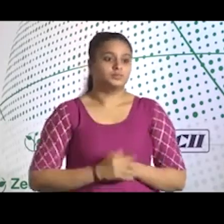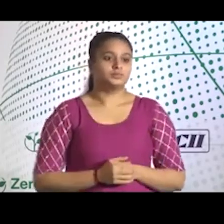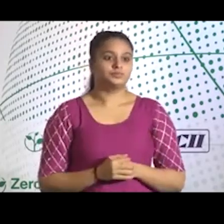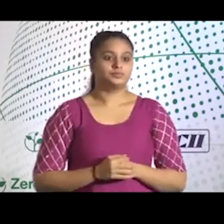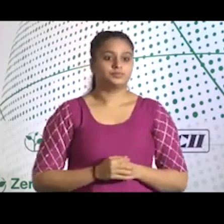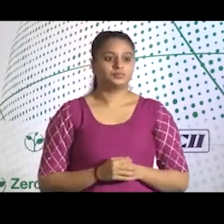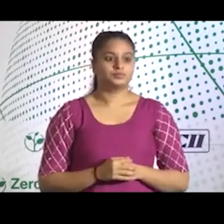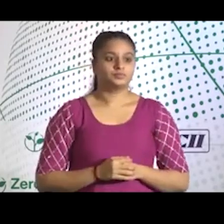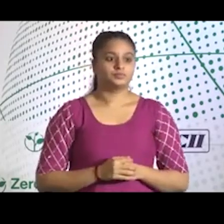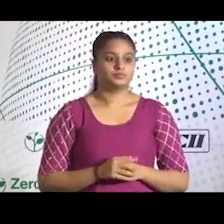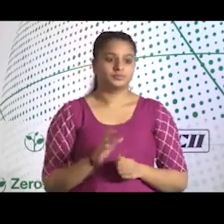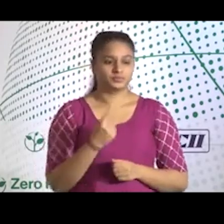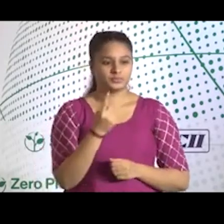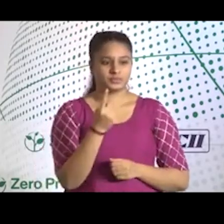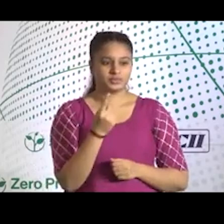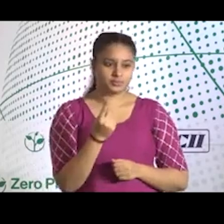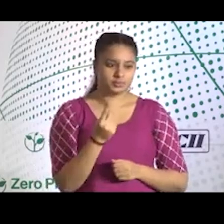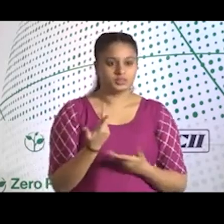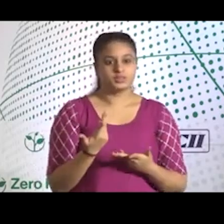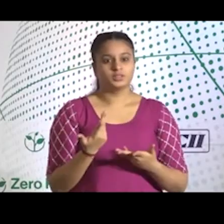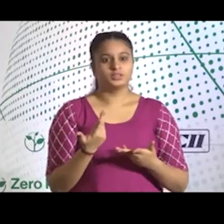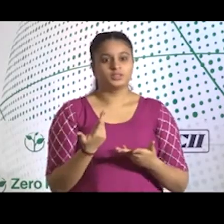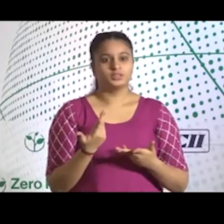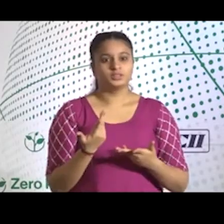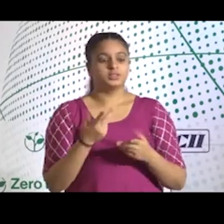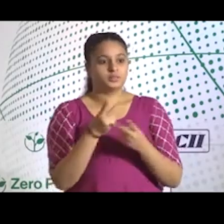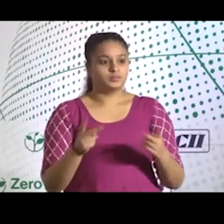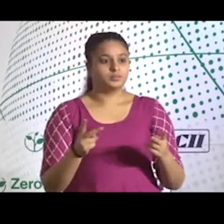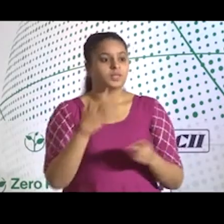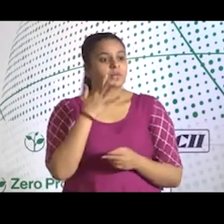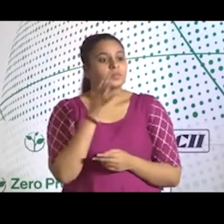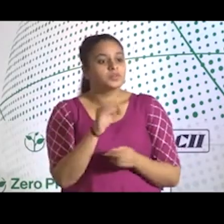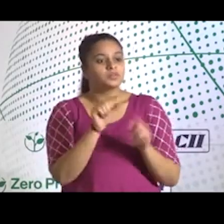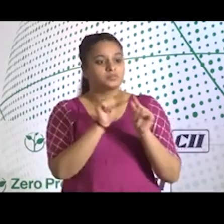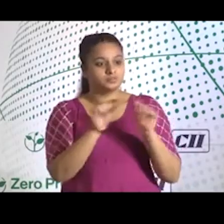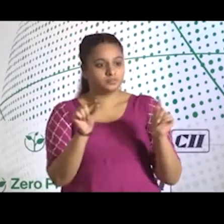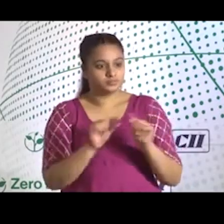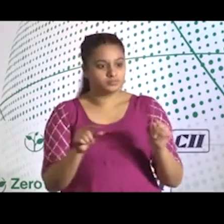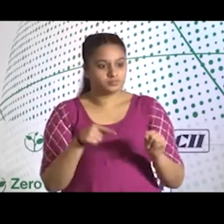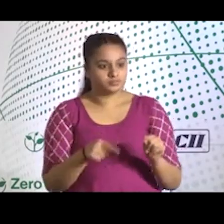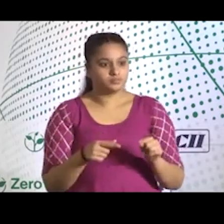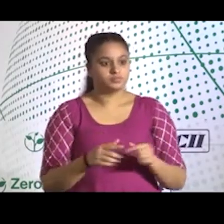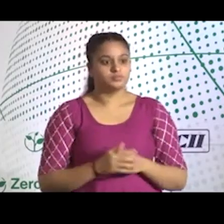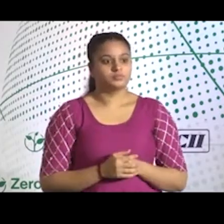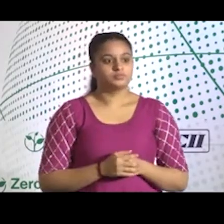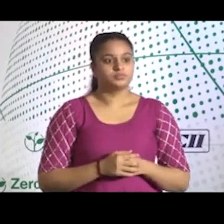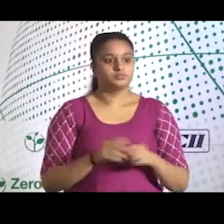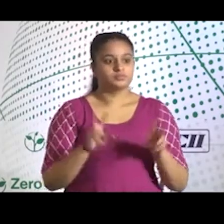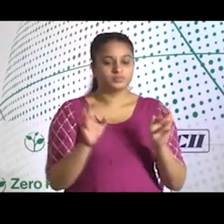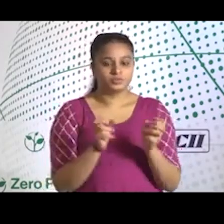I'll just take a minute to pull out the important lines that I thought would be useful to talk about here today.